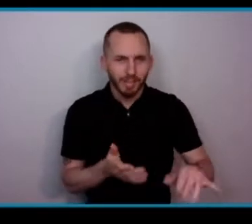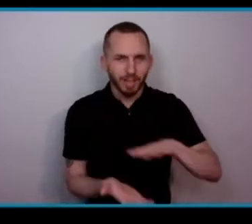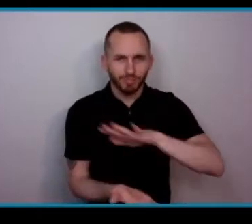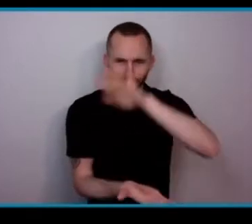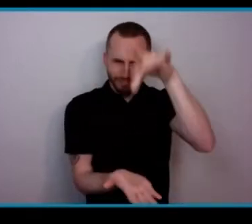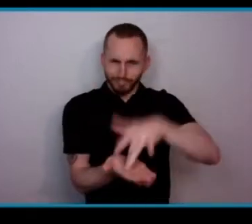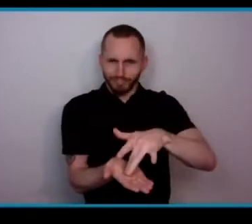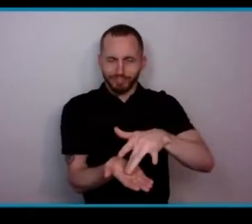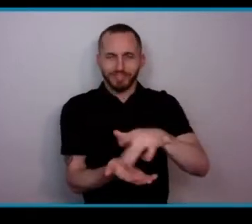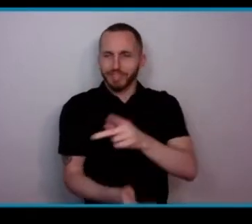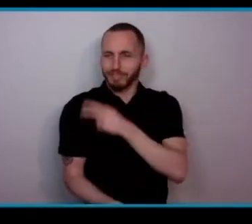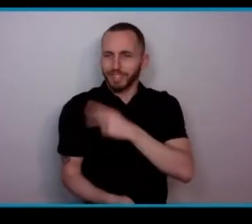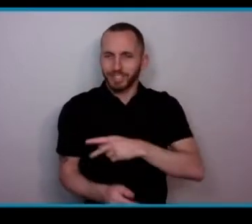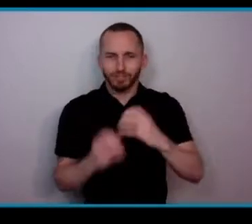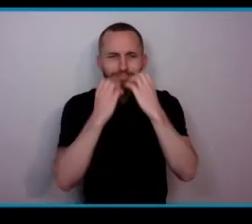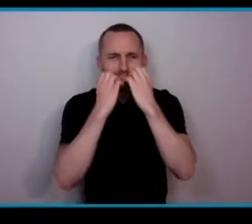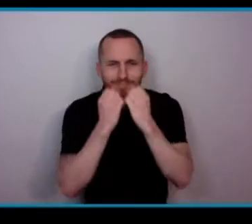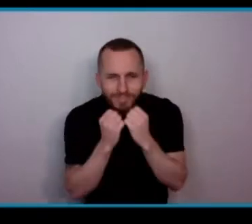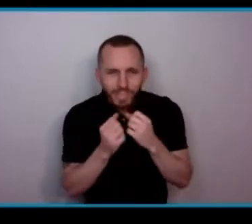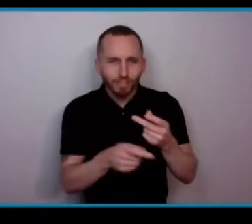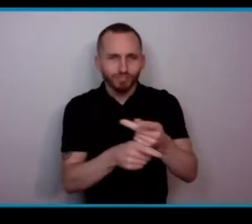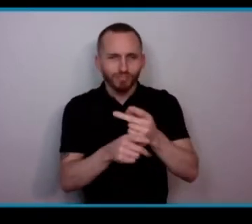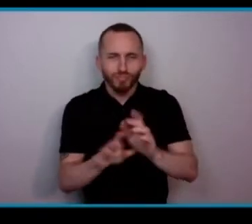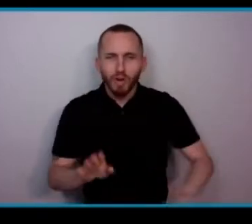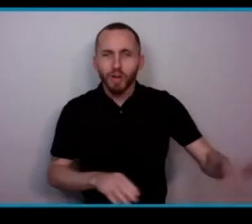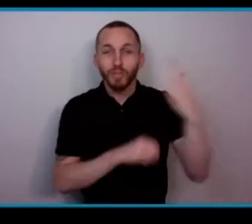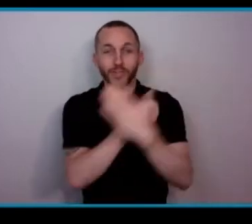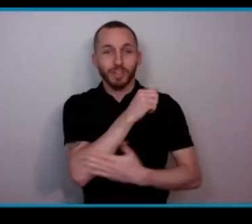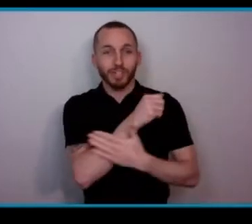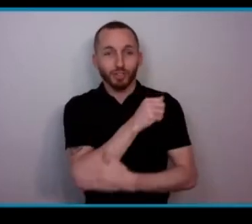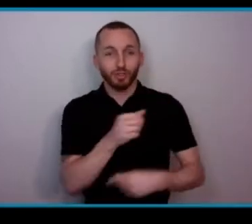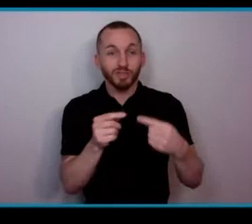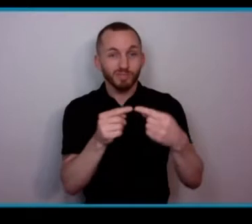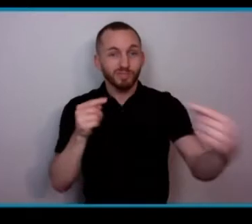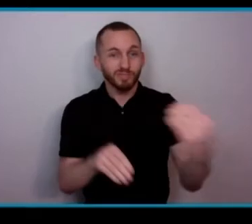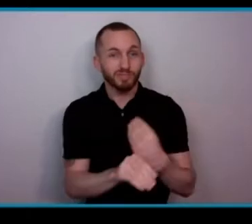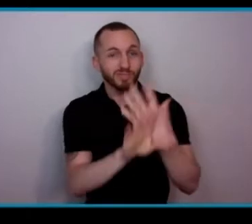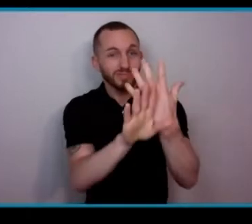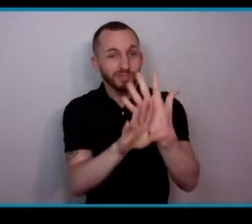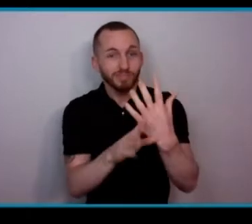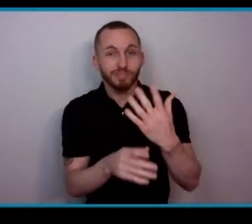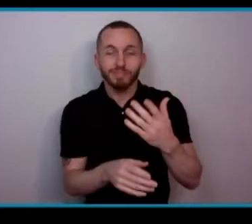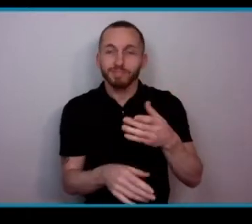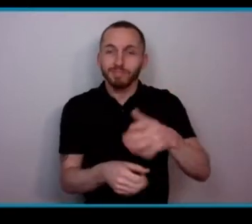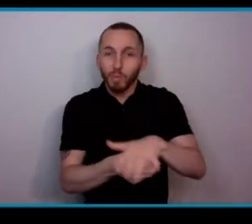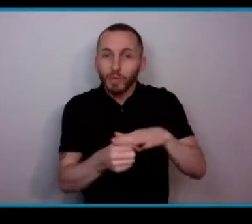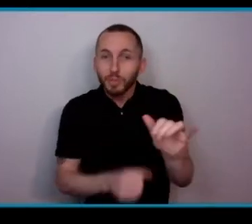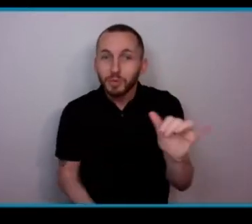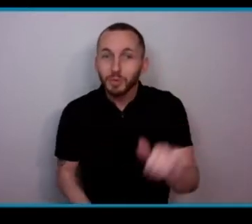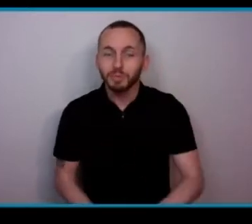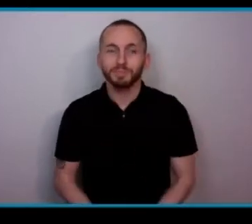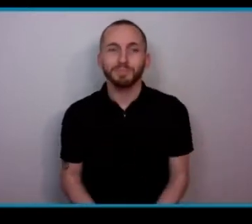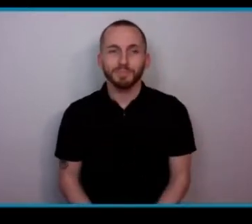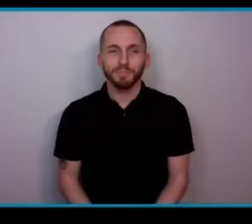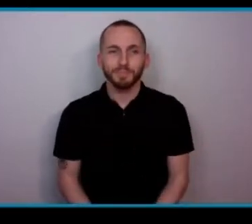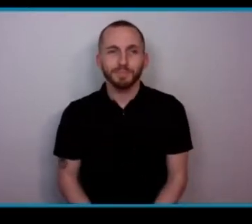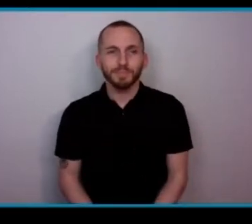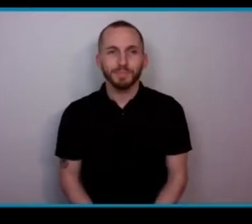sites throughout the country, including telehealth sites. We have other partners, too, which I hasten to acknowledge, they include the Henry M.